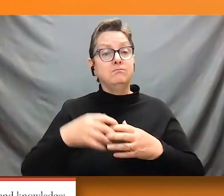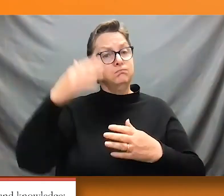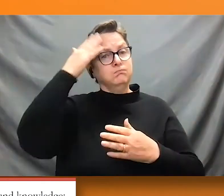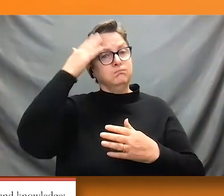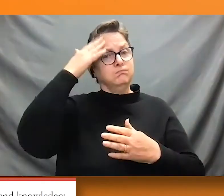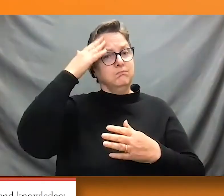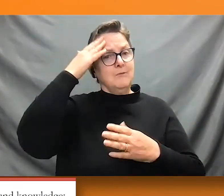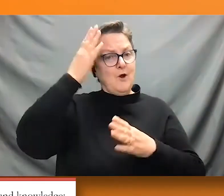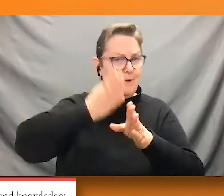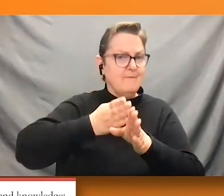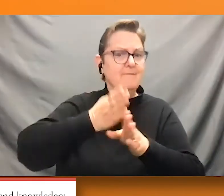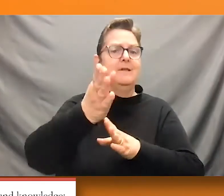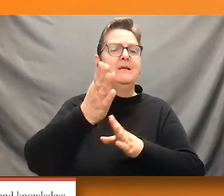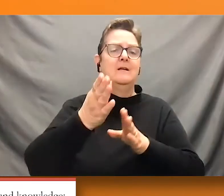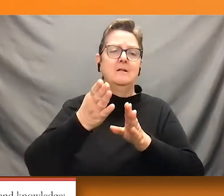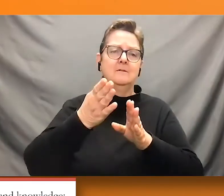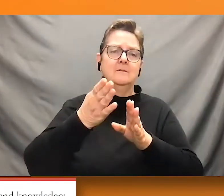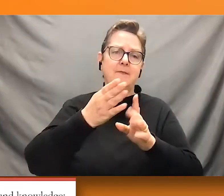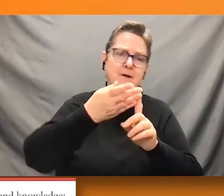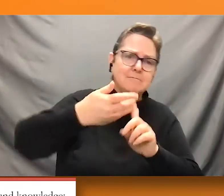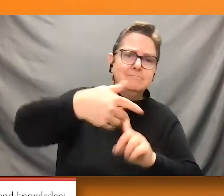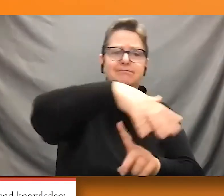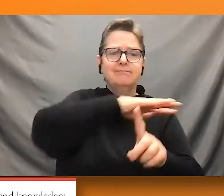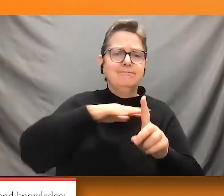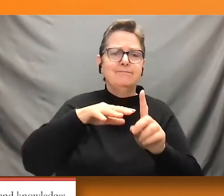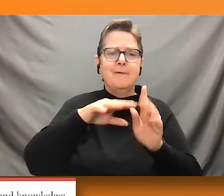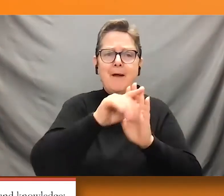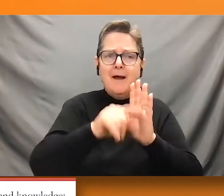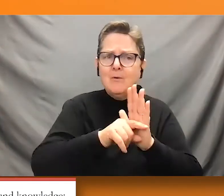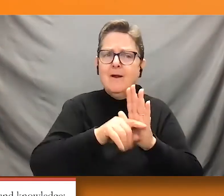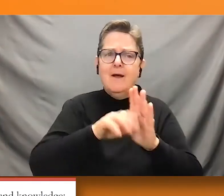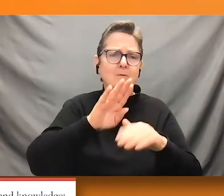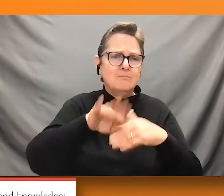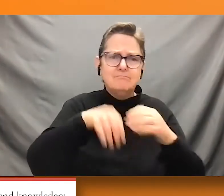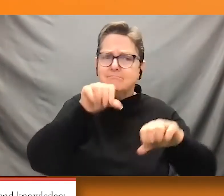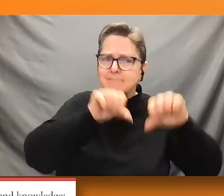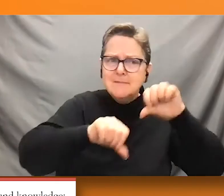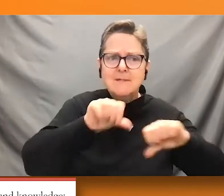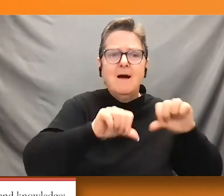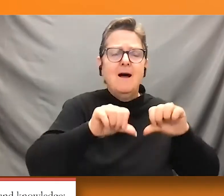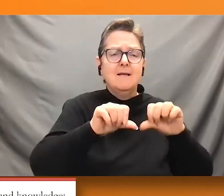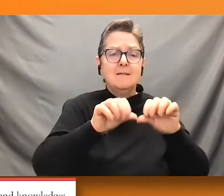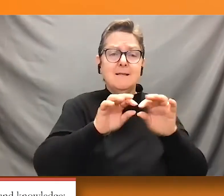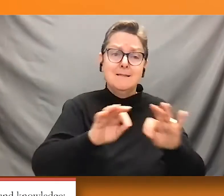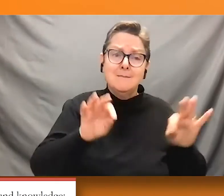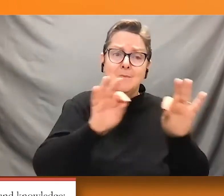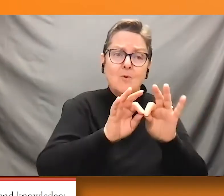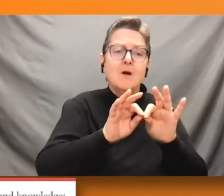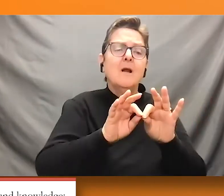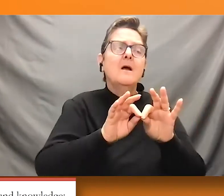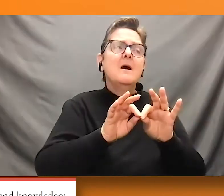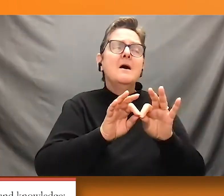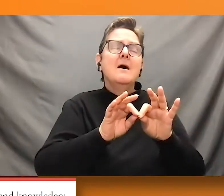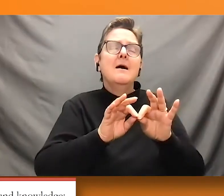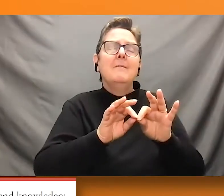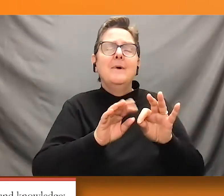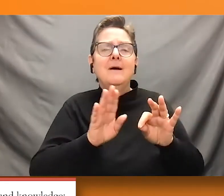So, I don't want to ignore background knowledge because it does play such a huge piece in the science discipline.